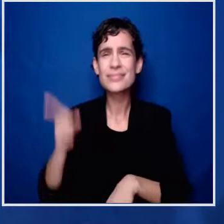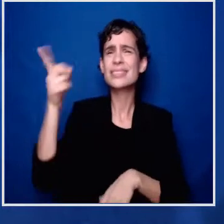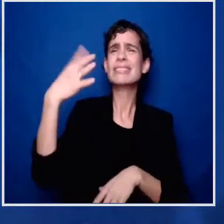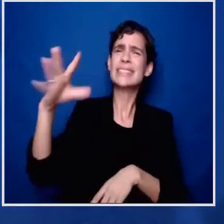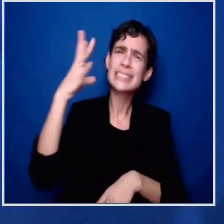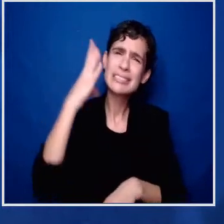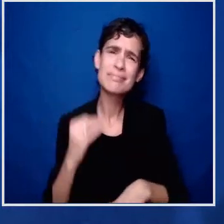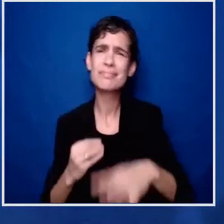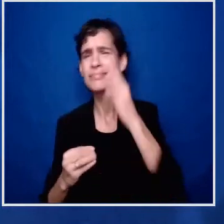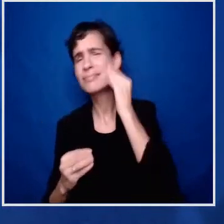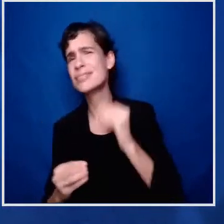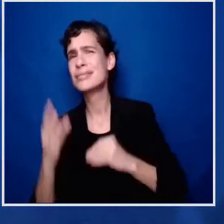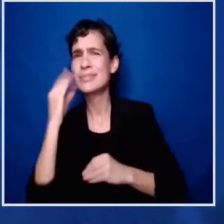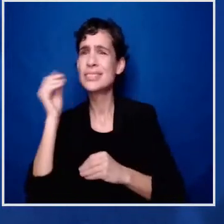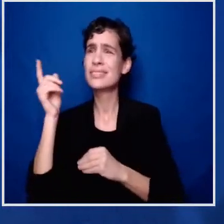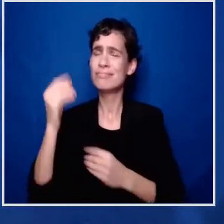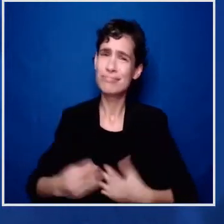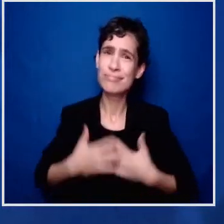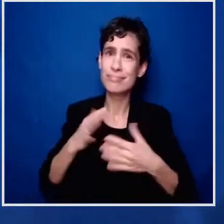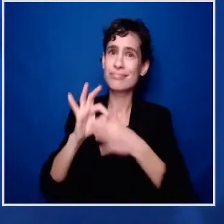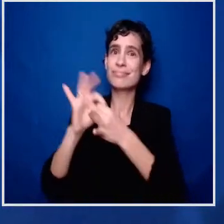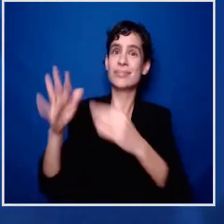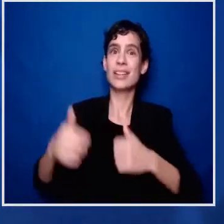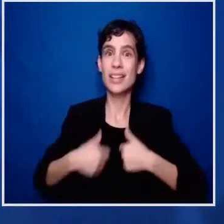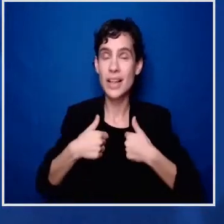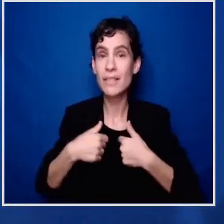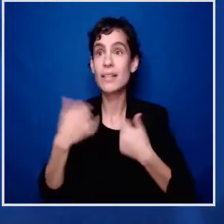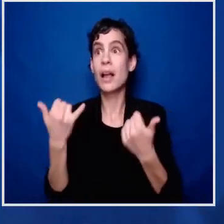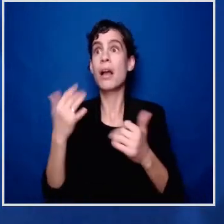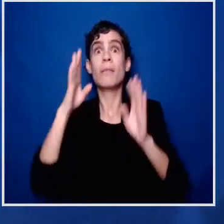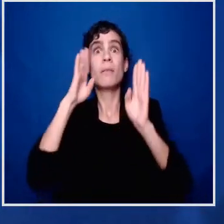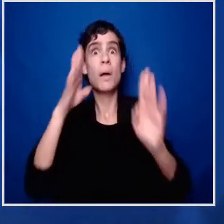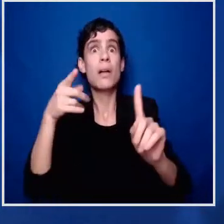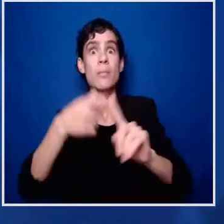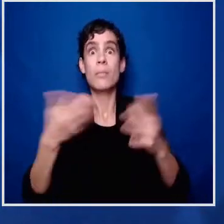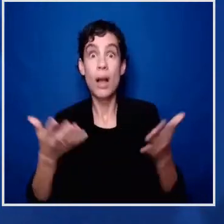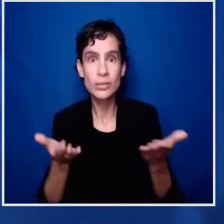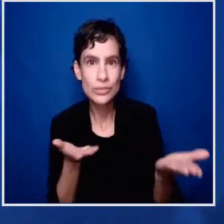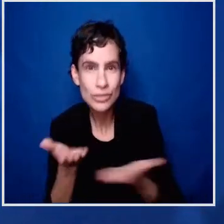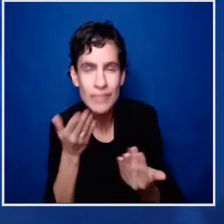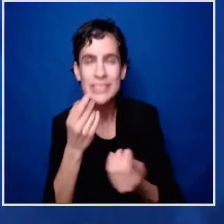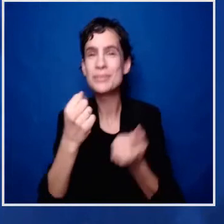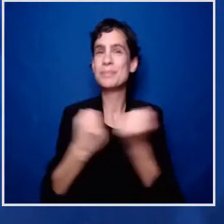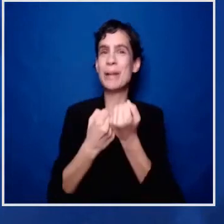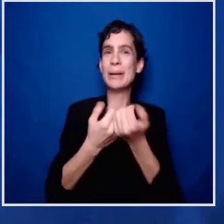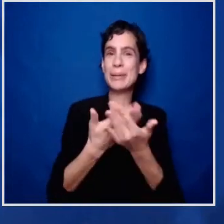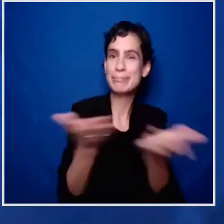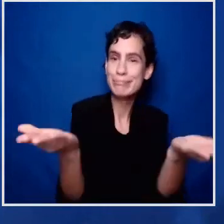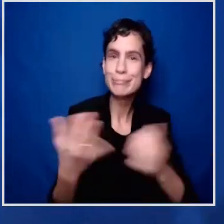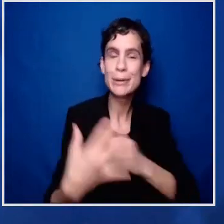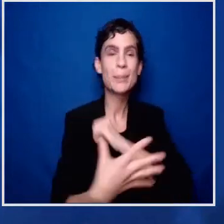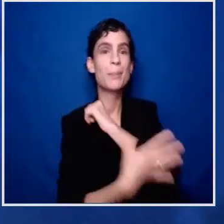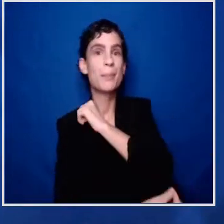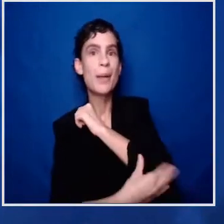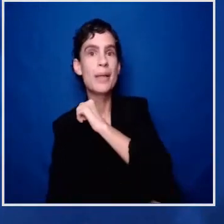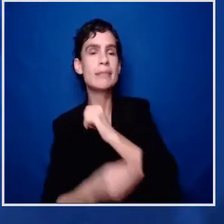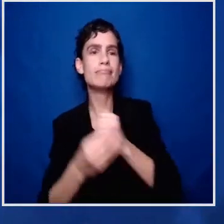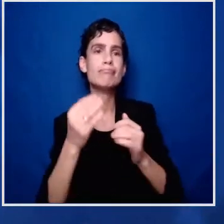LOVE OF HUMANKIND THAT MOTIVATED DR. KING TO FIGHT FOR THE POOR AND TO DEDICATE HIS